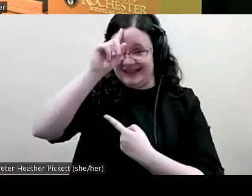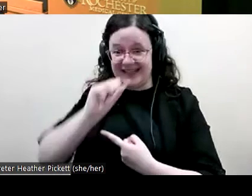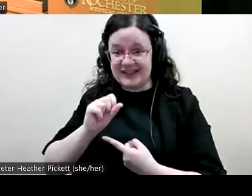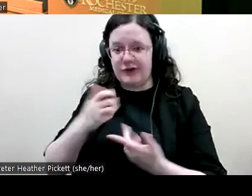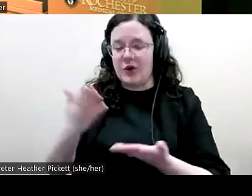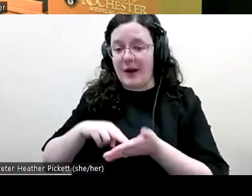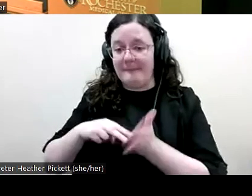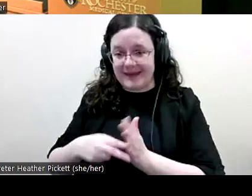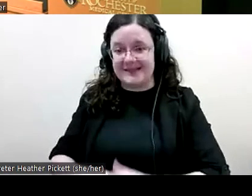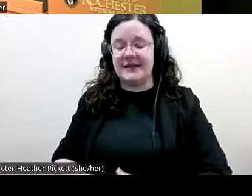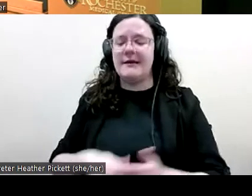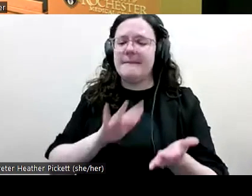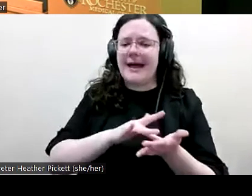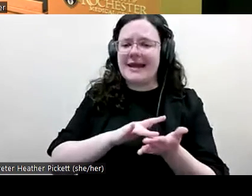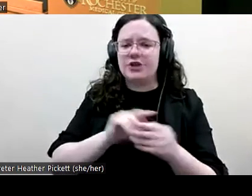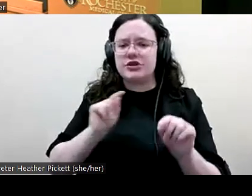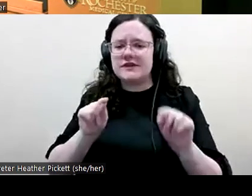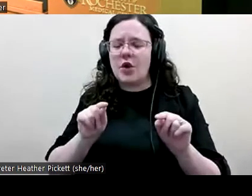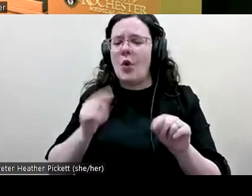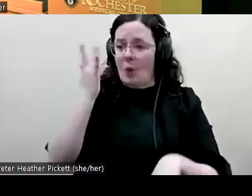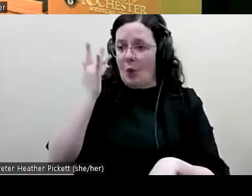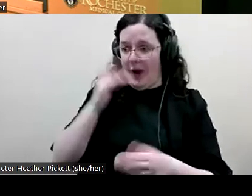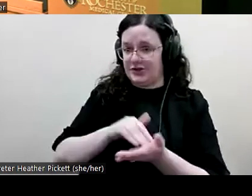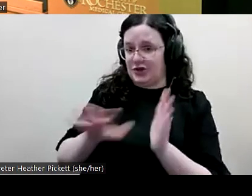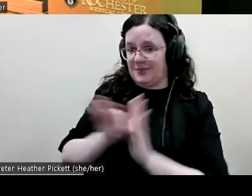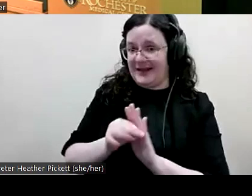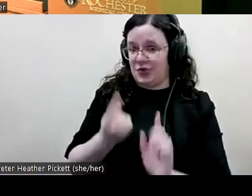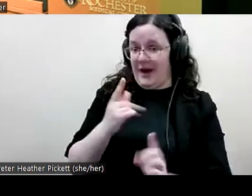between medications and why you chose one over the other it's just not going to do that and that's